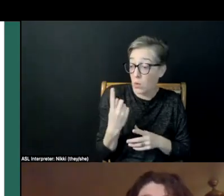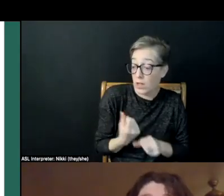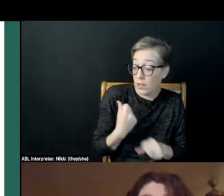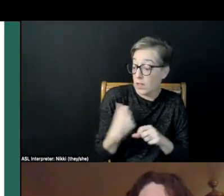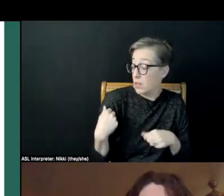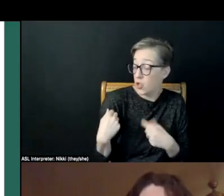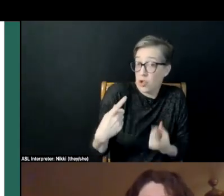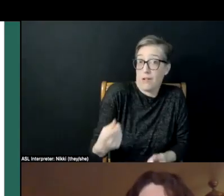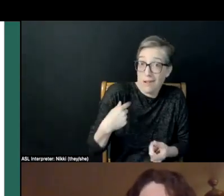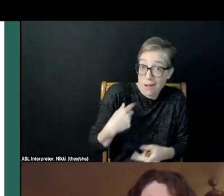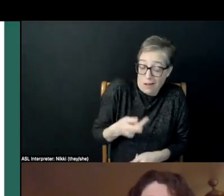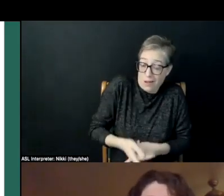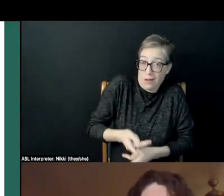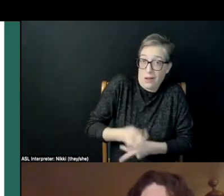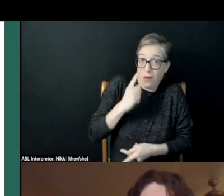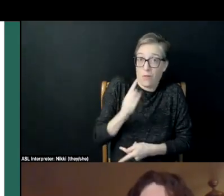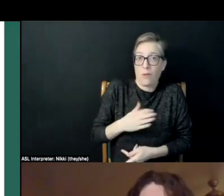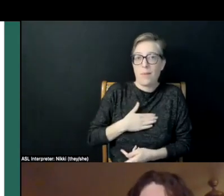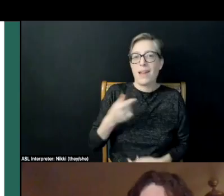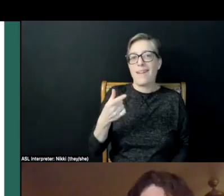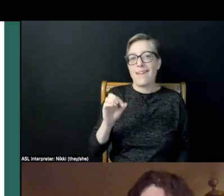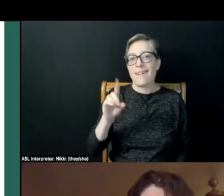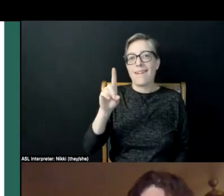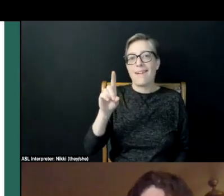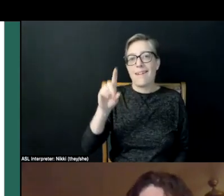He was only just over one by the time my daughter was born.